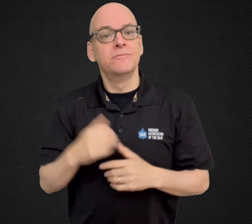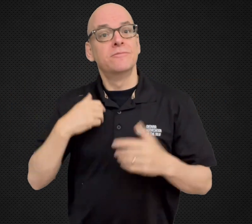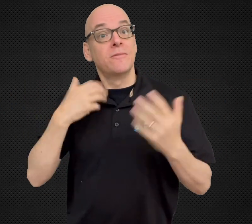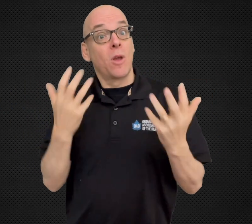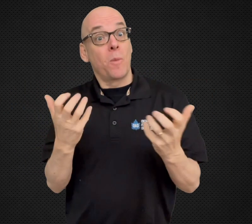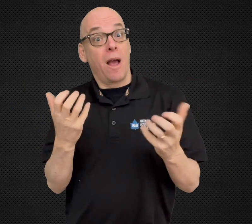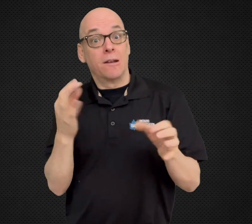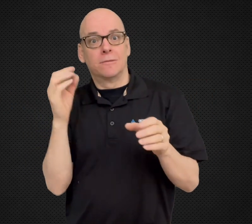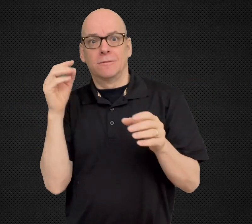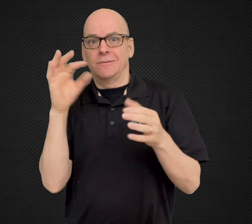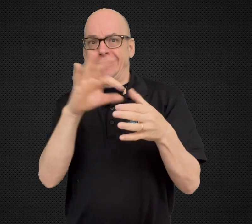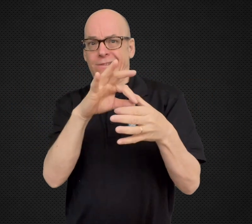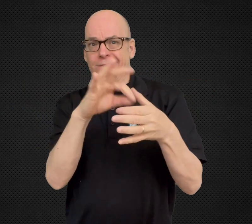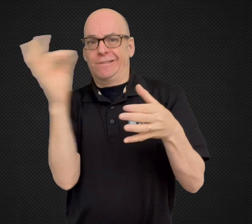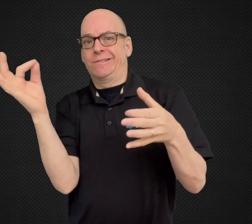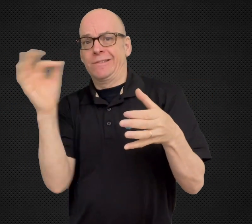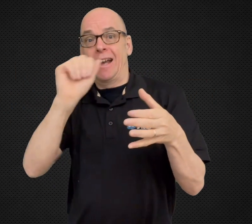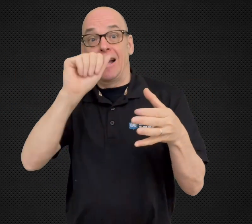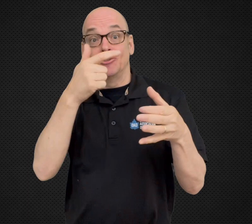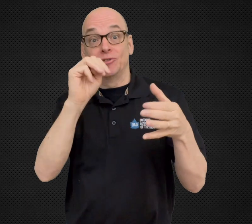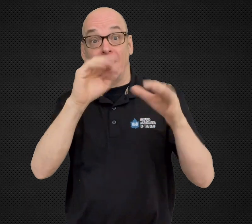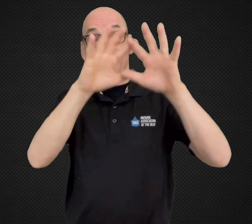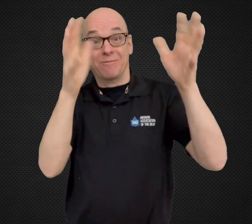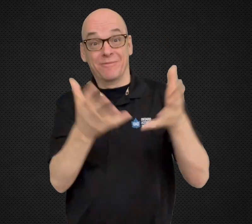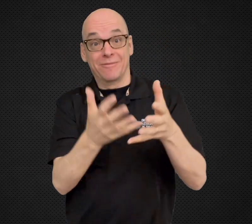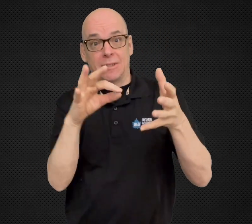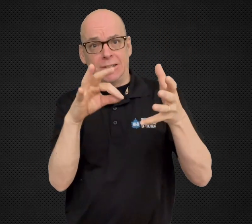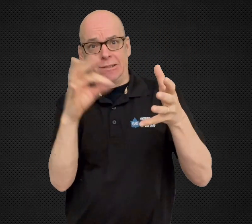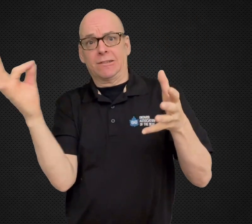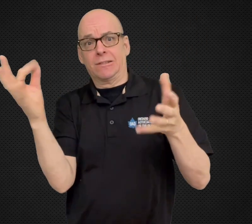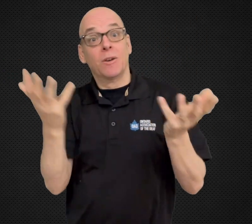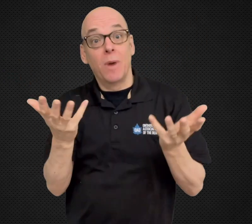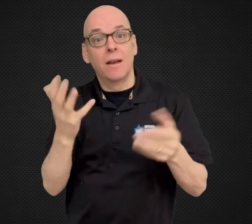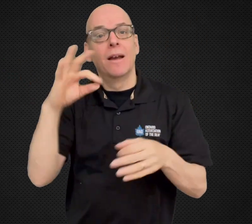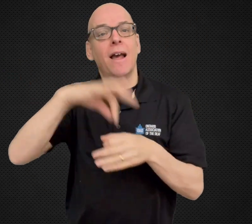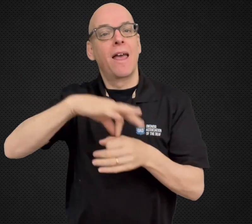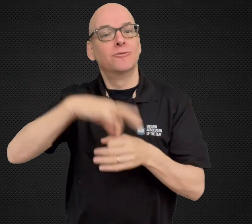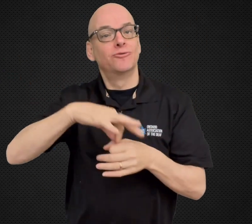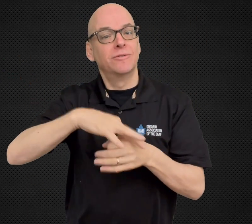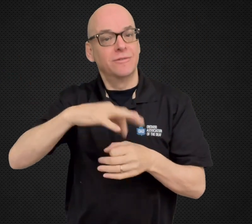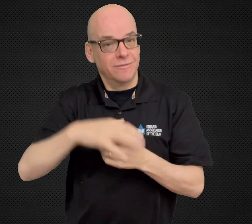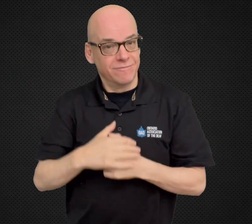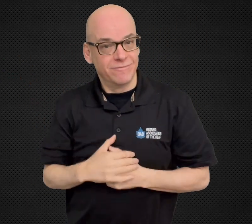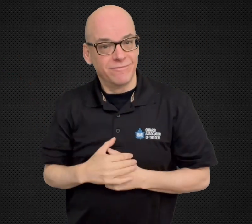I want to share about the election that happened at the AGM.